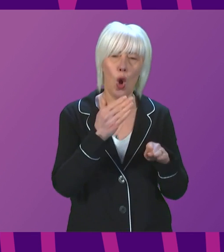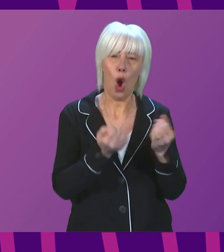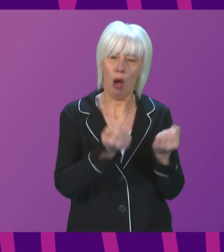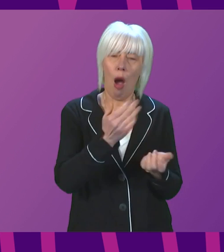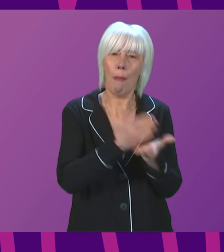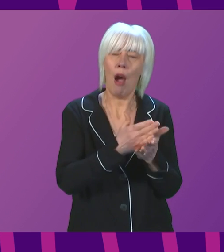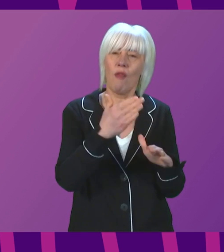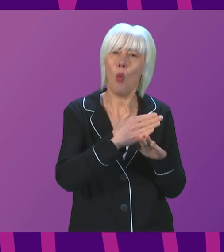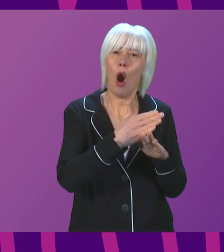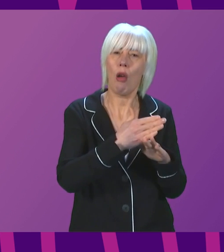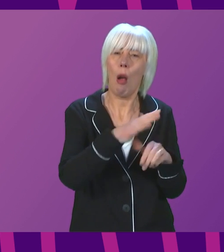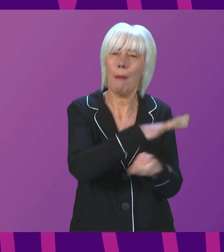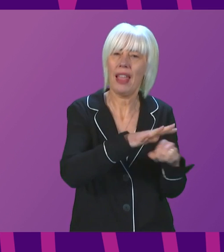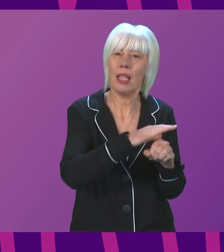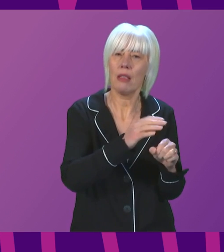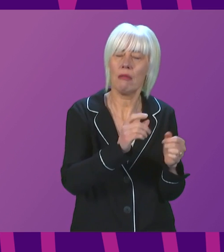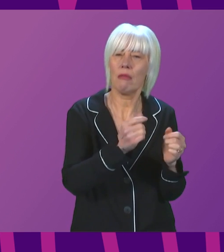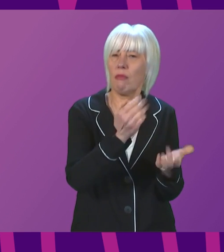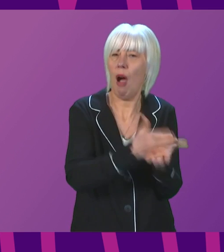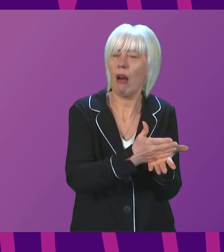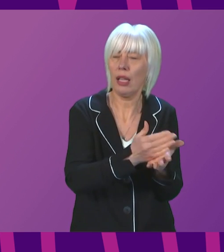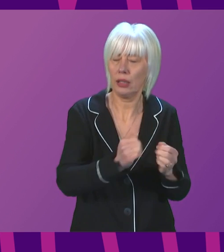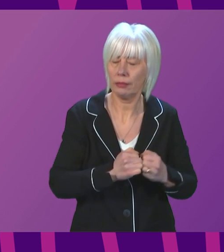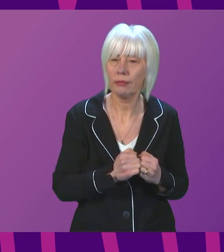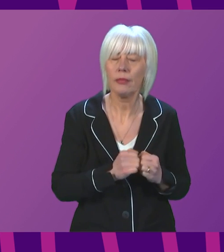I remind Douglas Ross that it gives a discretionary power to local authorities.